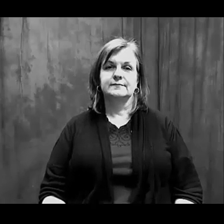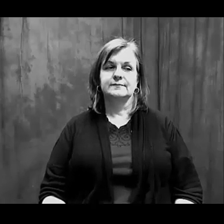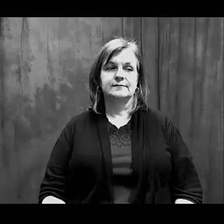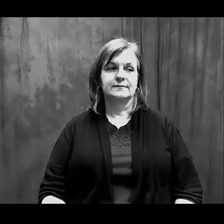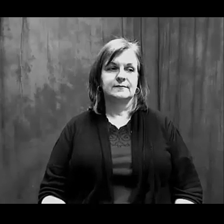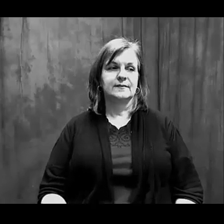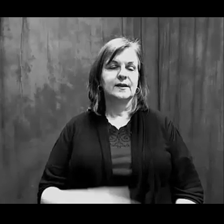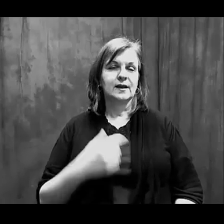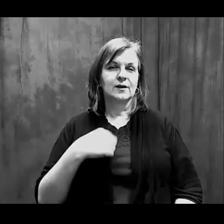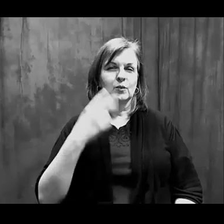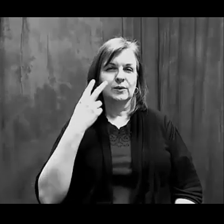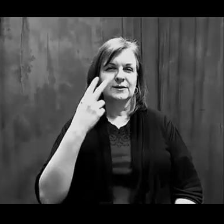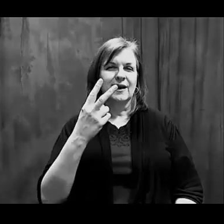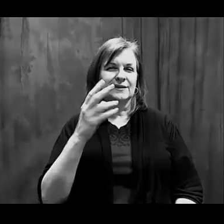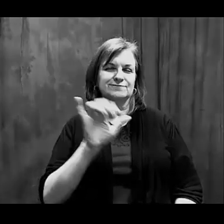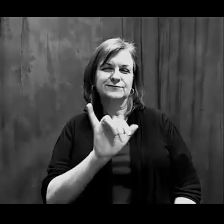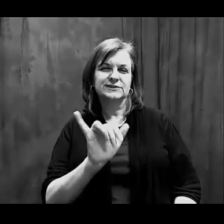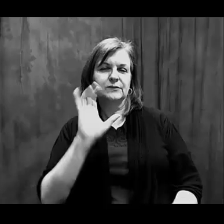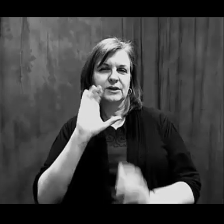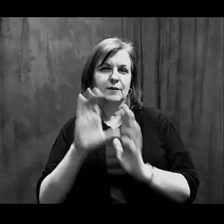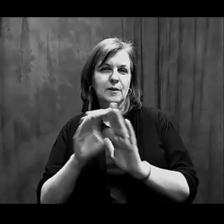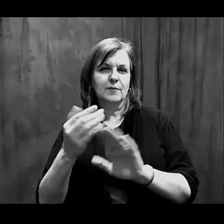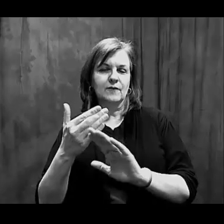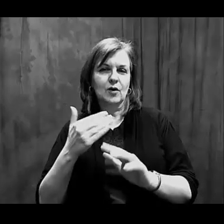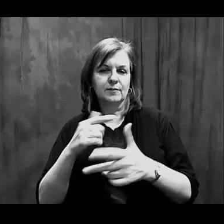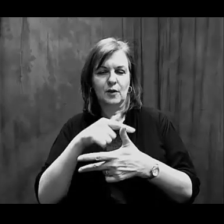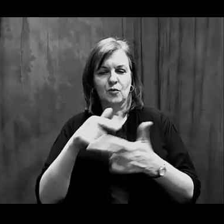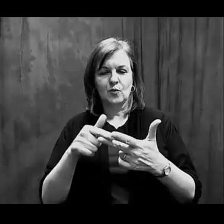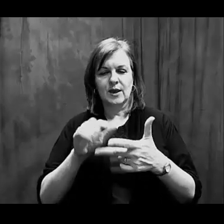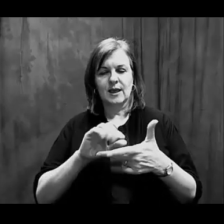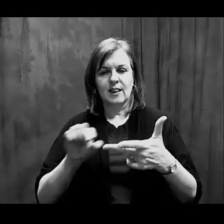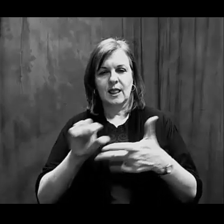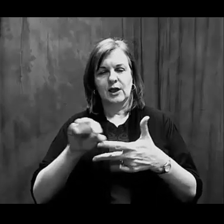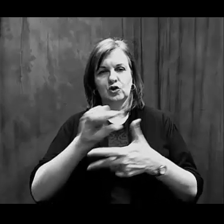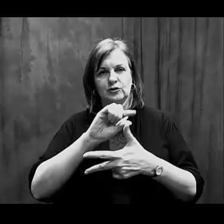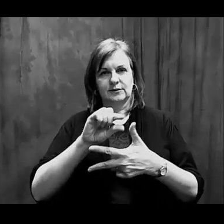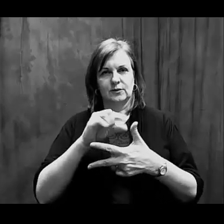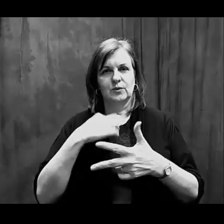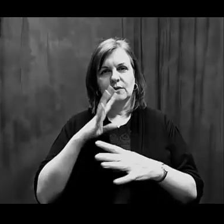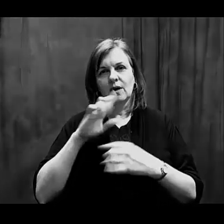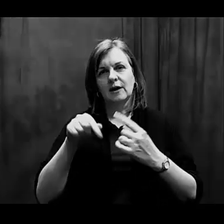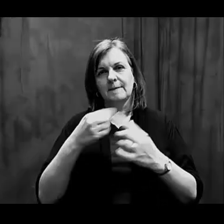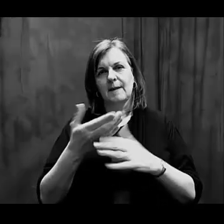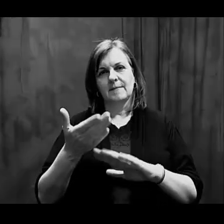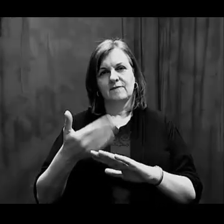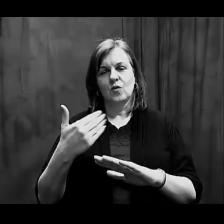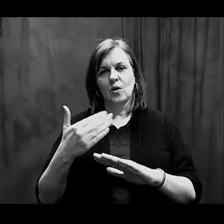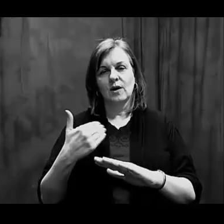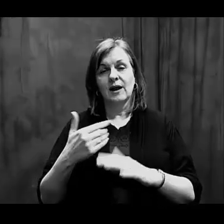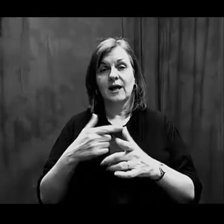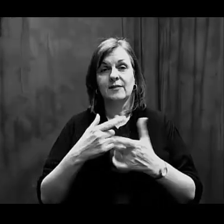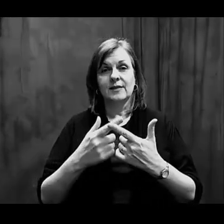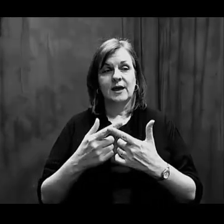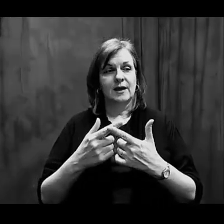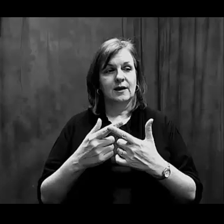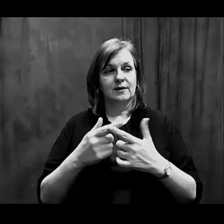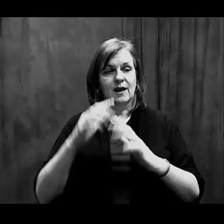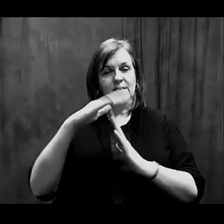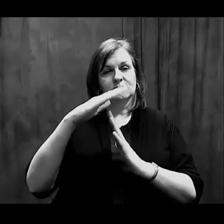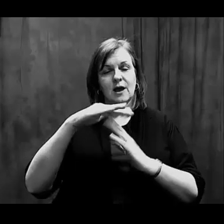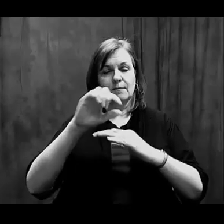so we saw a similar diagram to this a minute ago -- the endoderm, mesdorem, and ectoderm that we talked about previous and then this